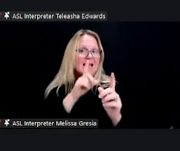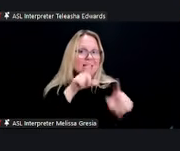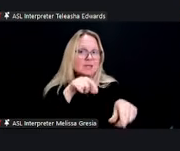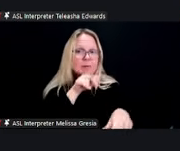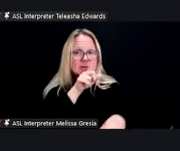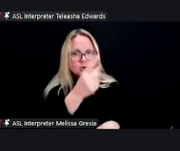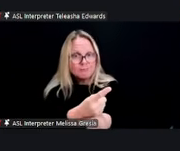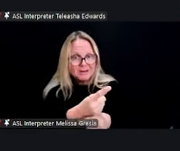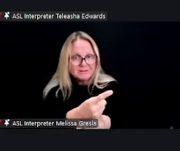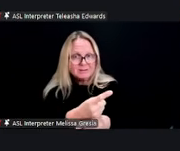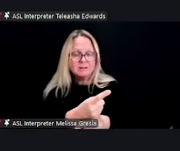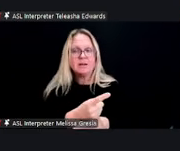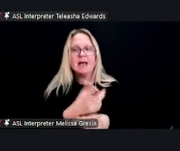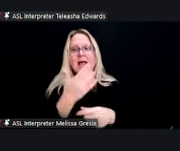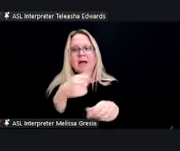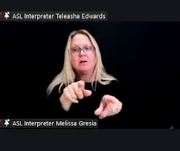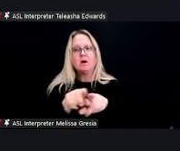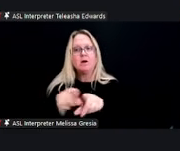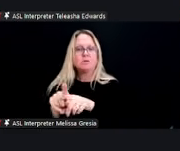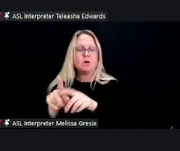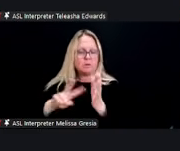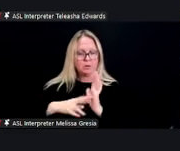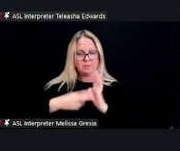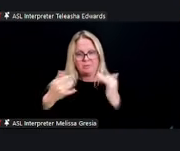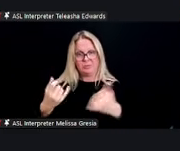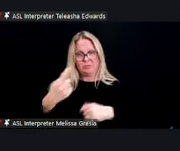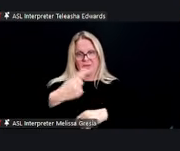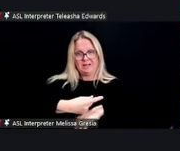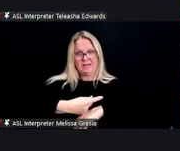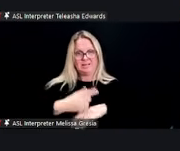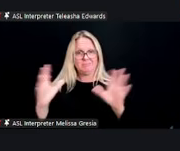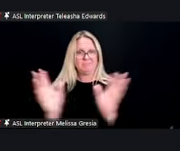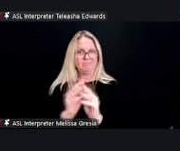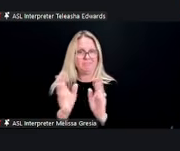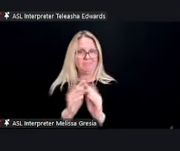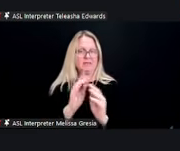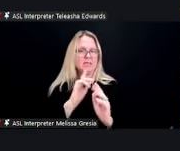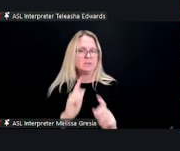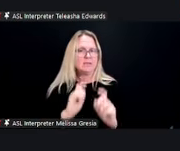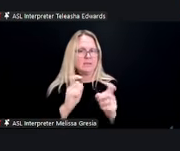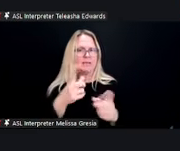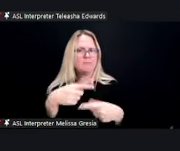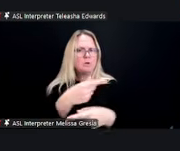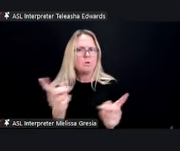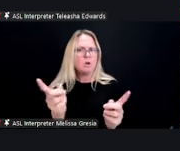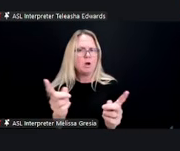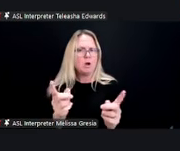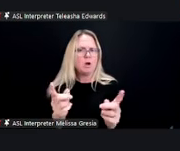Um, and part of the purpose of today was to give you guys give you all a head heads up that the